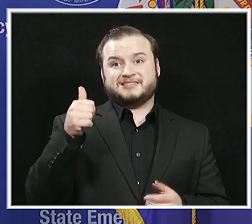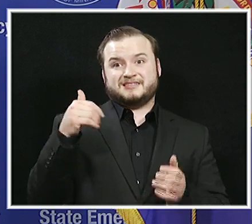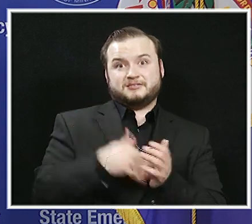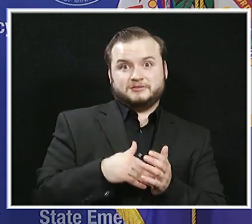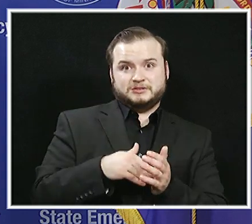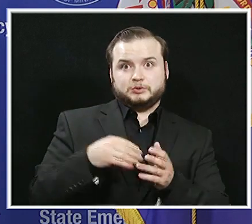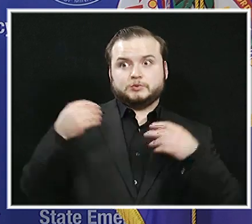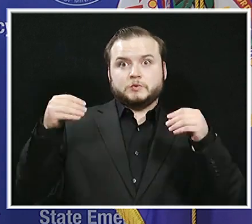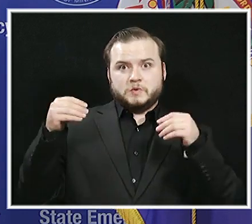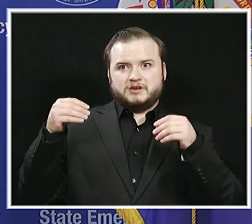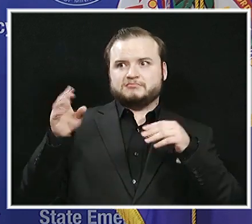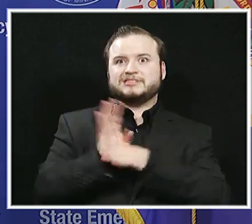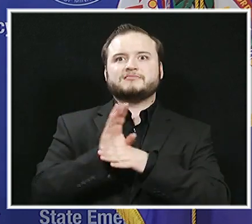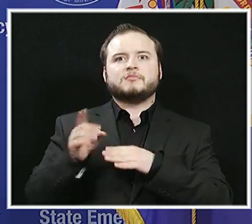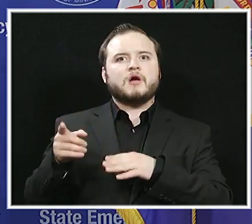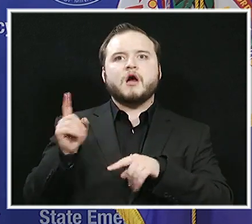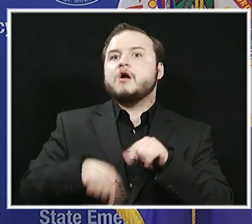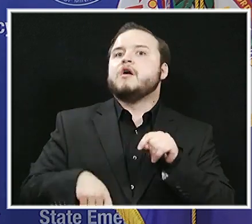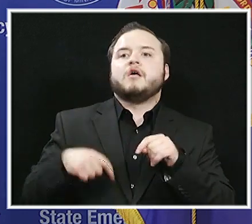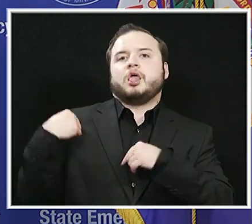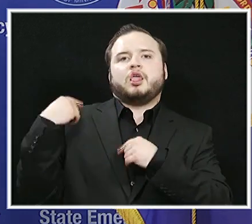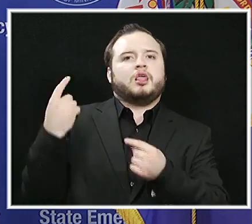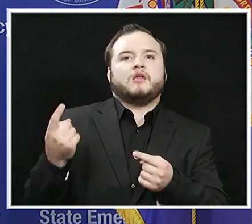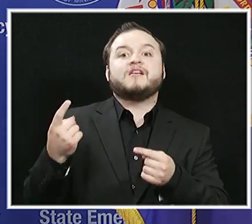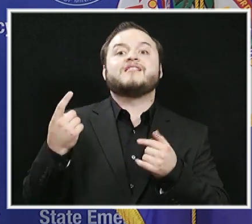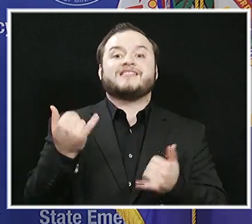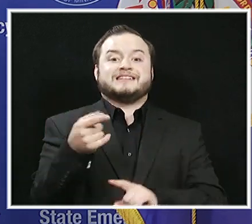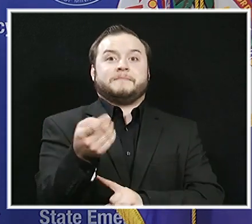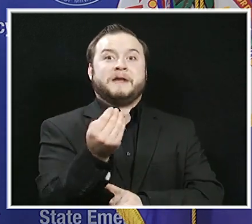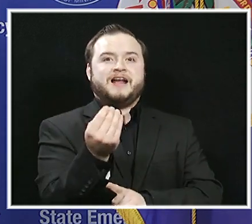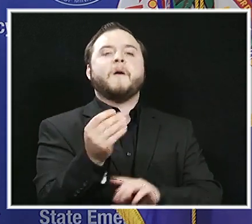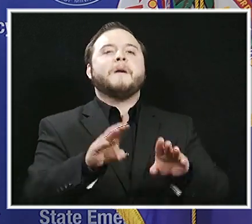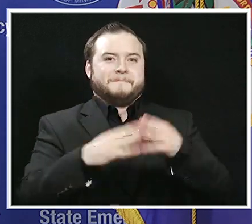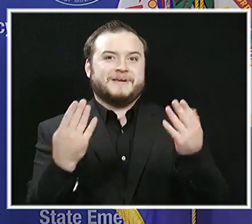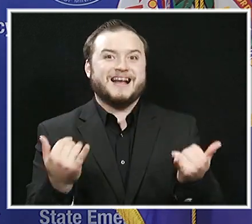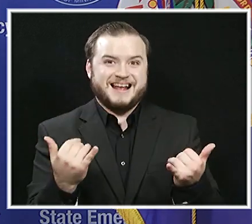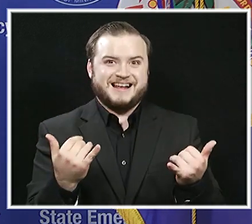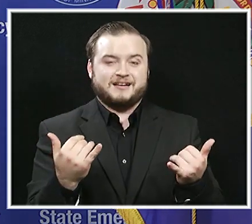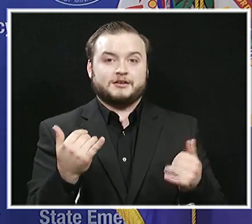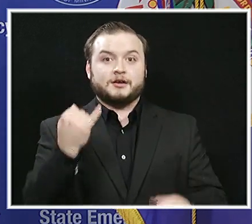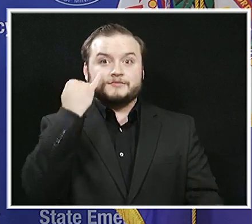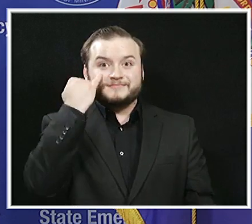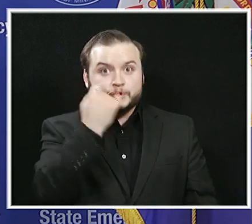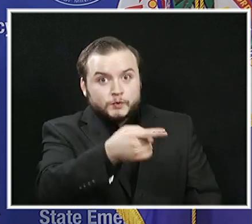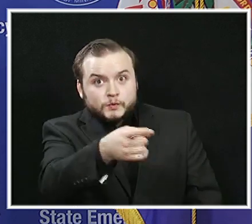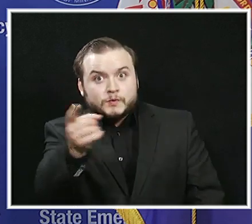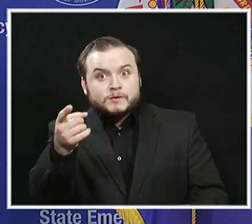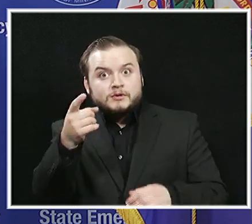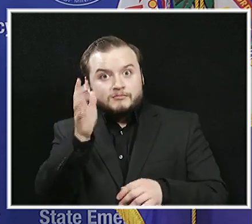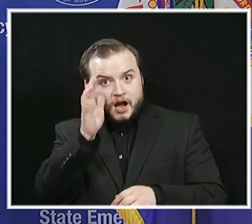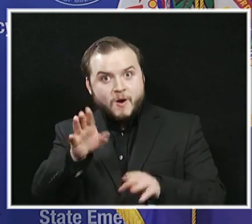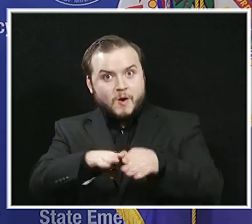step for retailers, probably somewhere between 10 and 15,000 retailers today that aren't able to